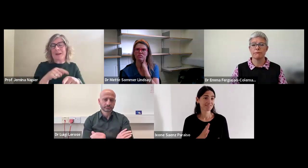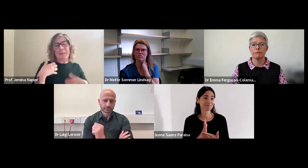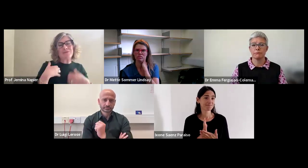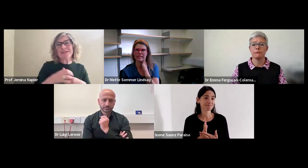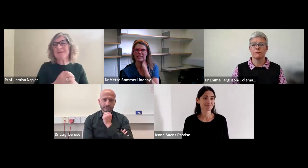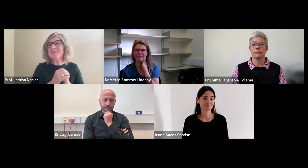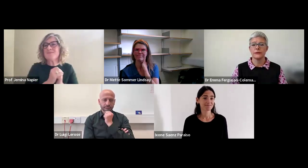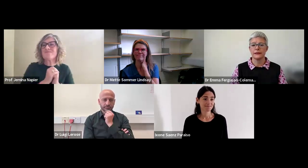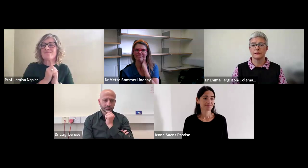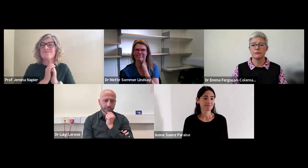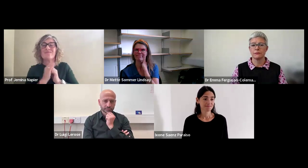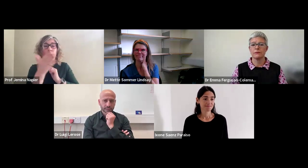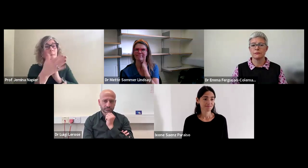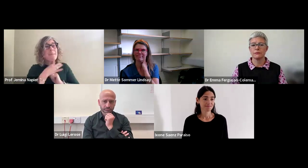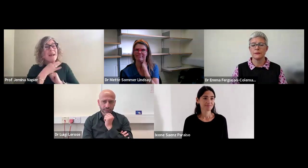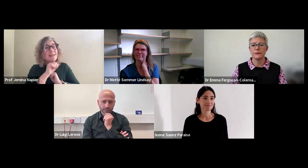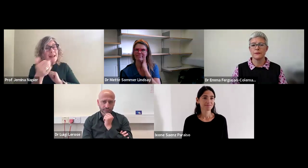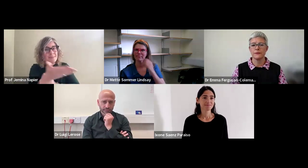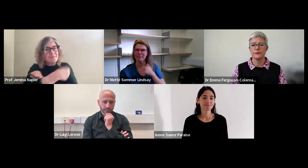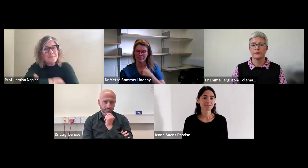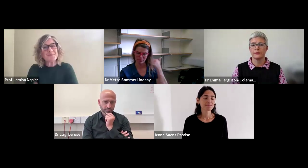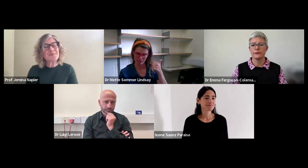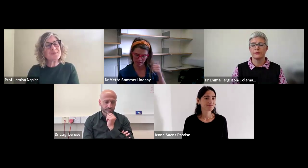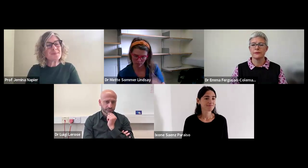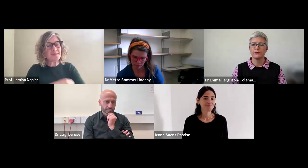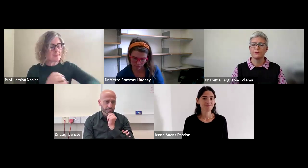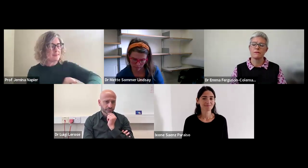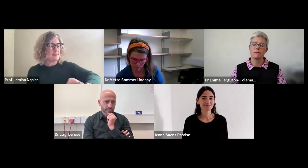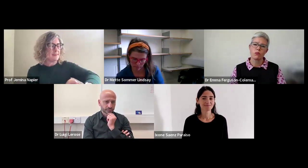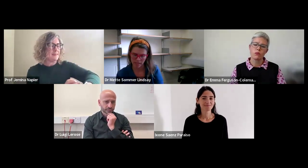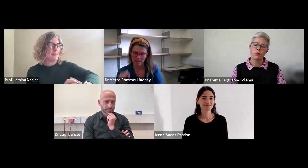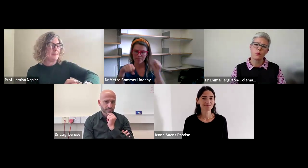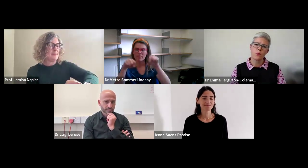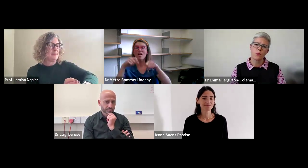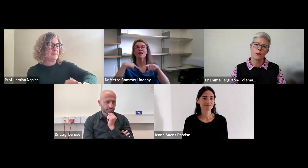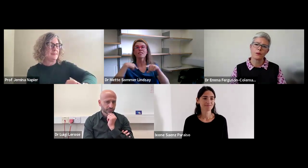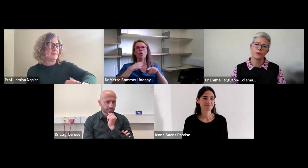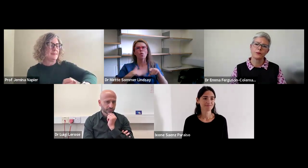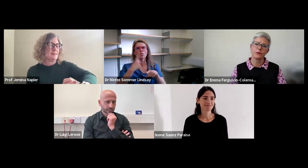extra job to juggle on top of your regular responsibilities. I'll go to Mette next.